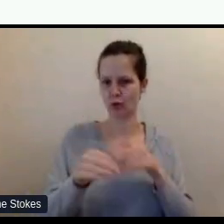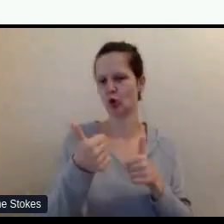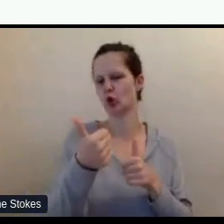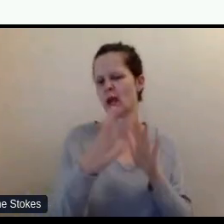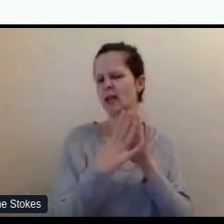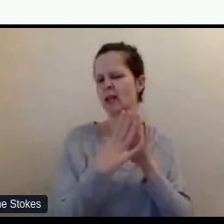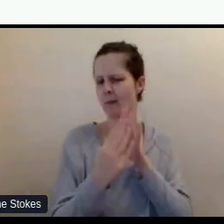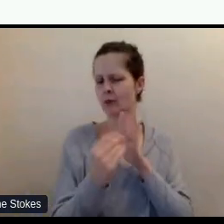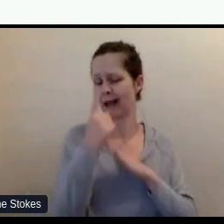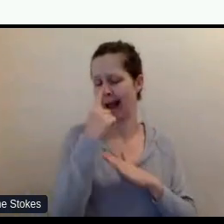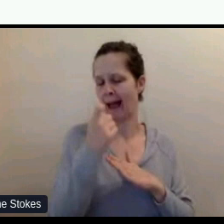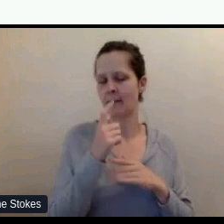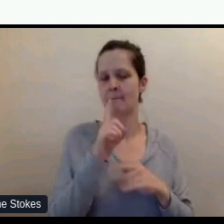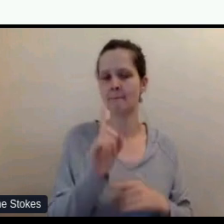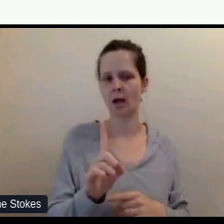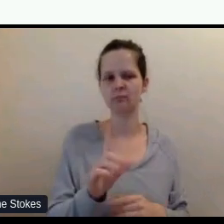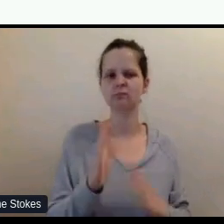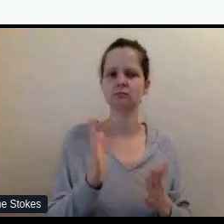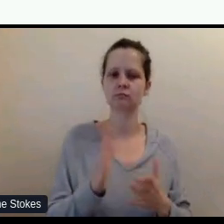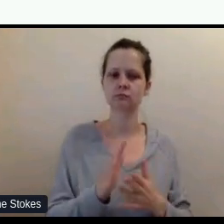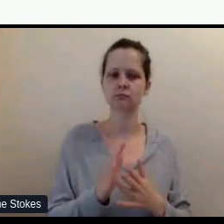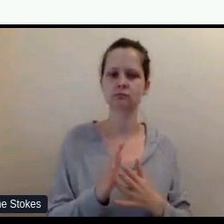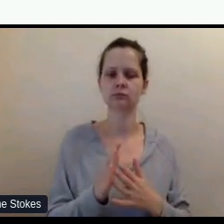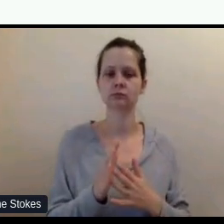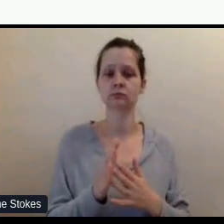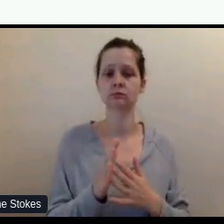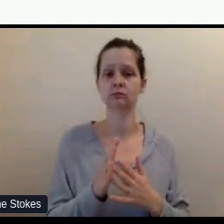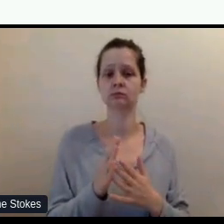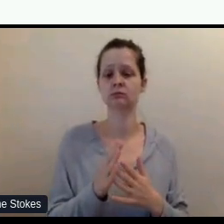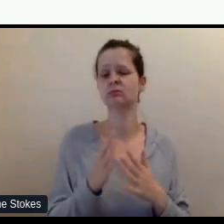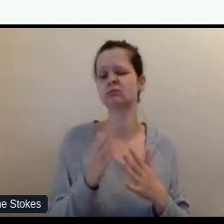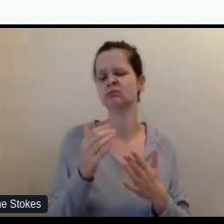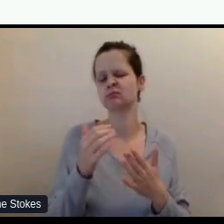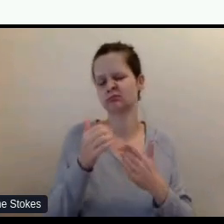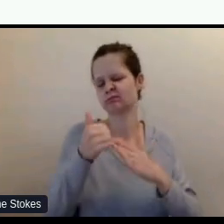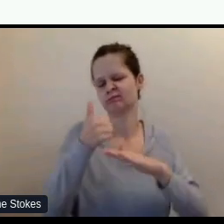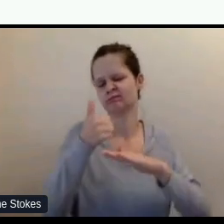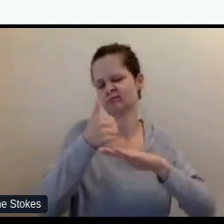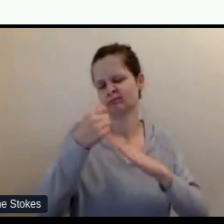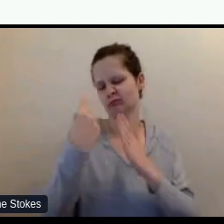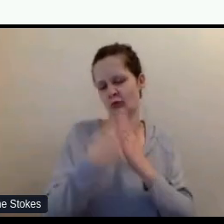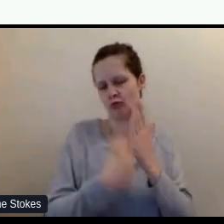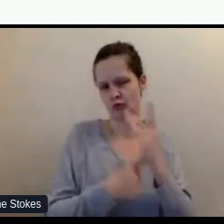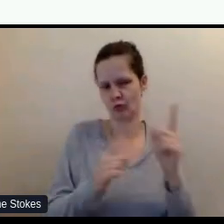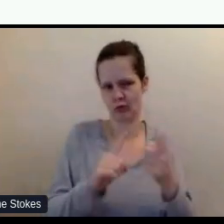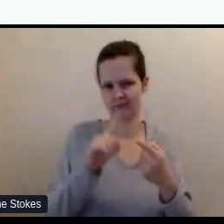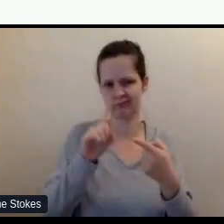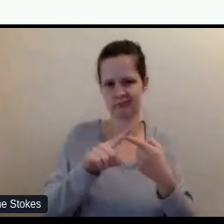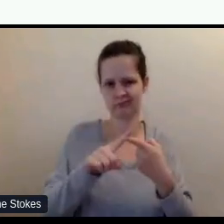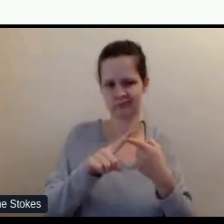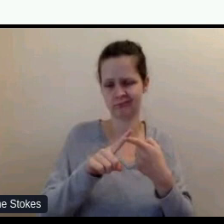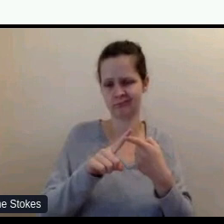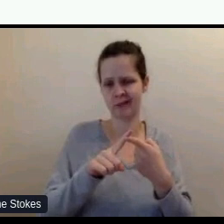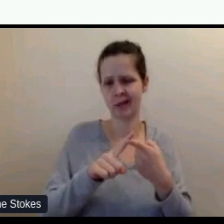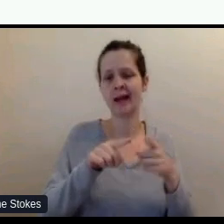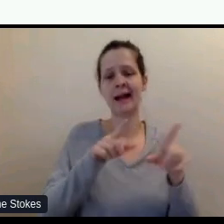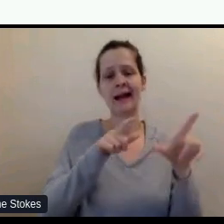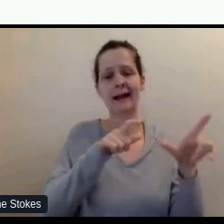Basically the thing to do is to keep up with the HTML5 specs, that's what my first suggestion is.